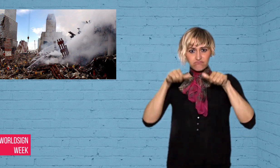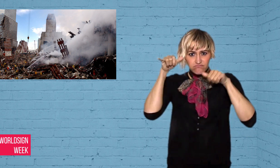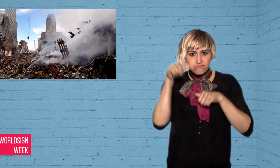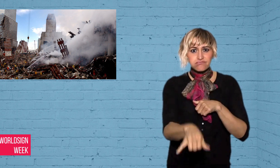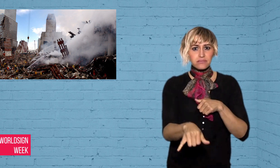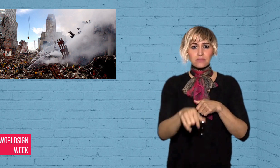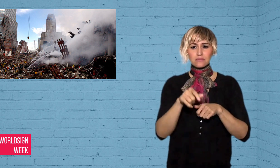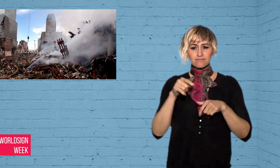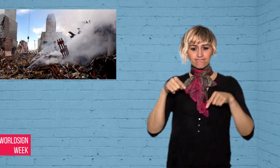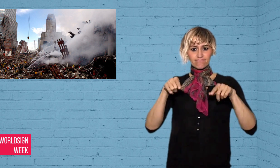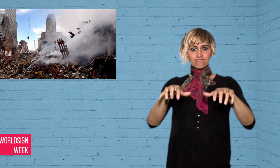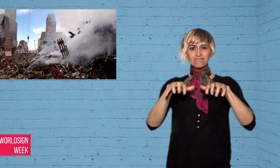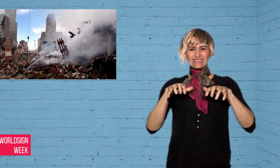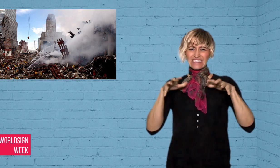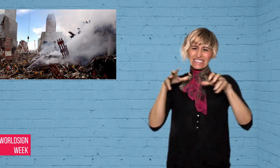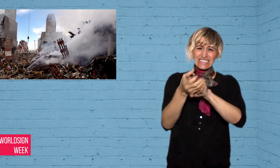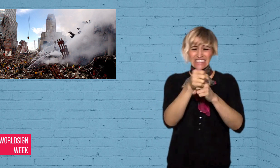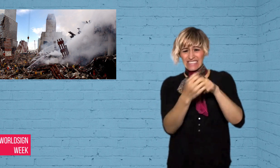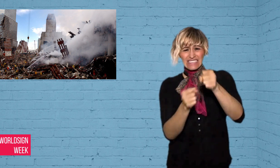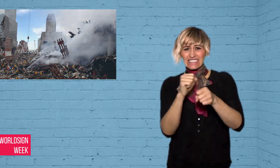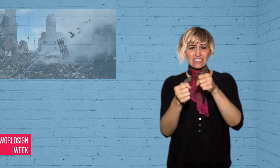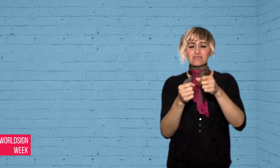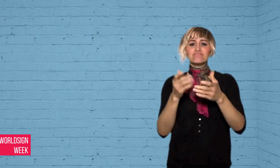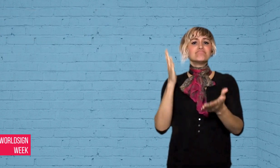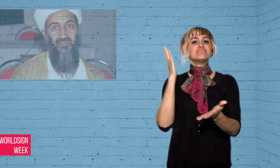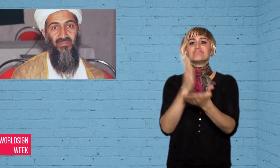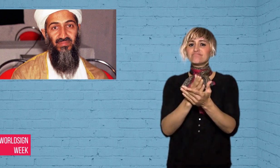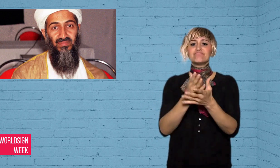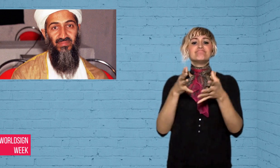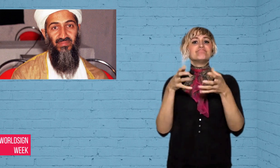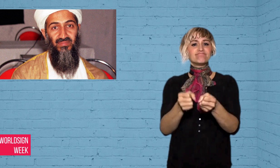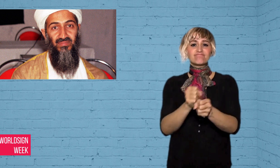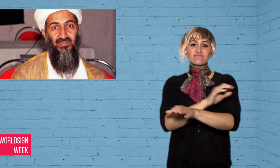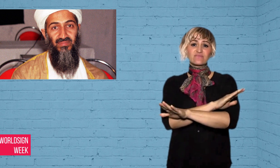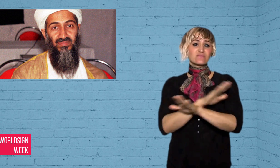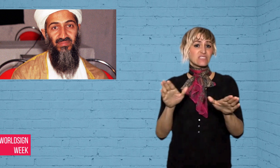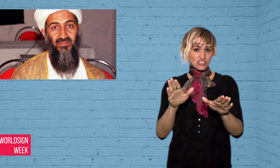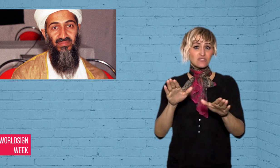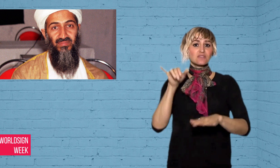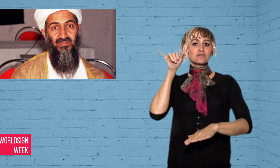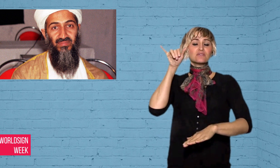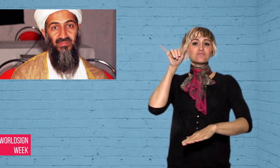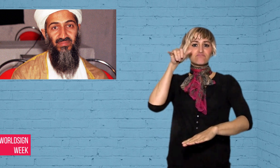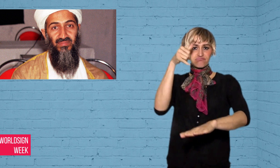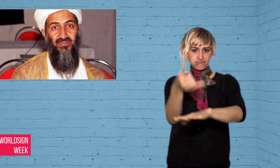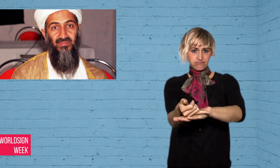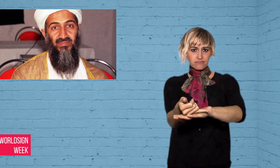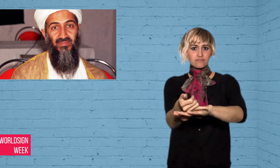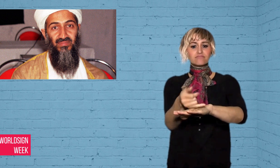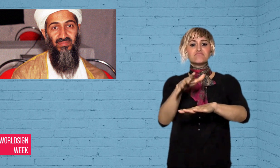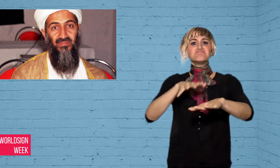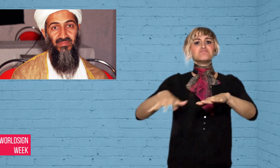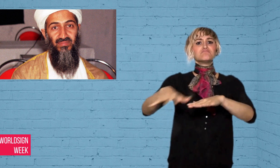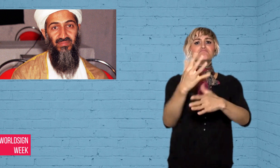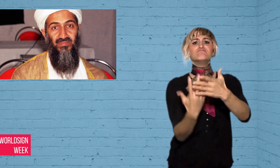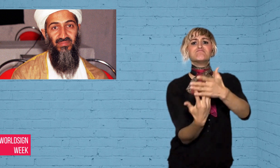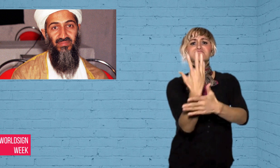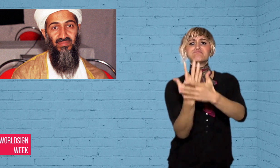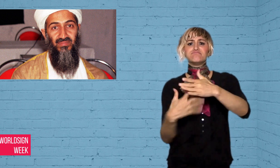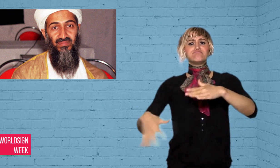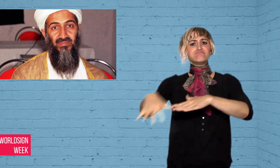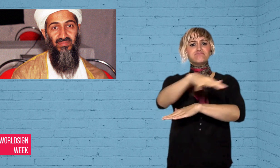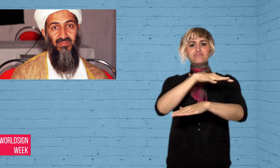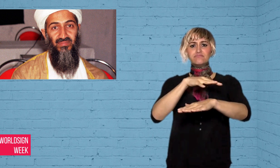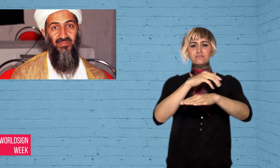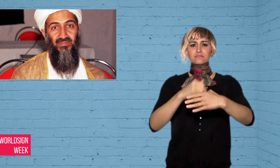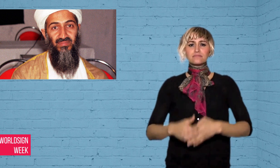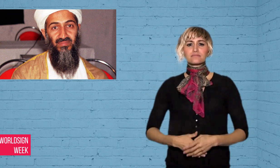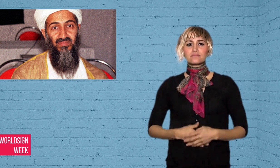passengers tried to overpower the hijackers.